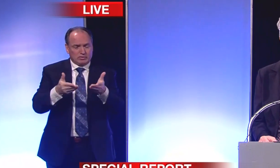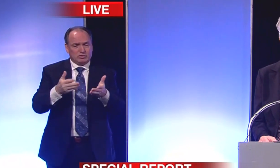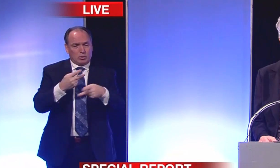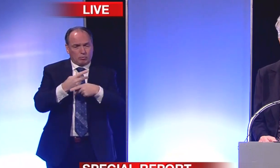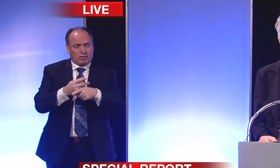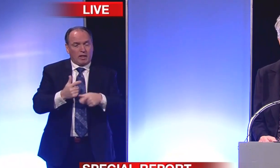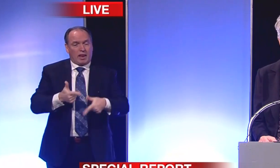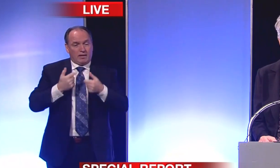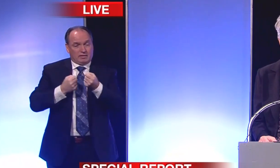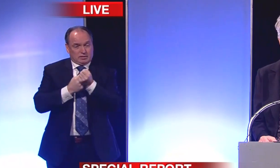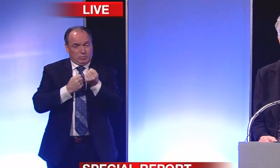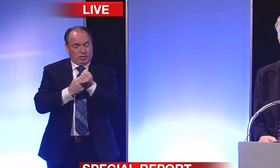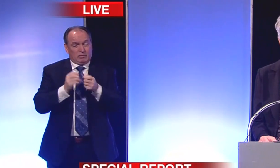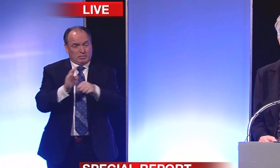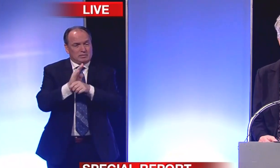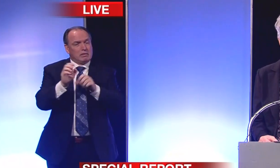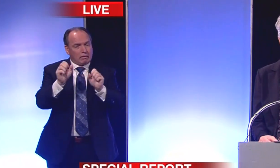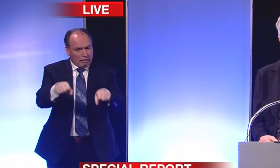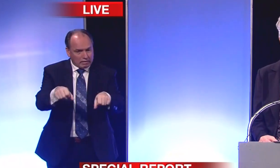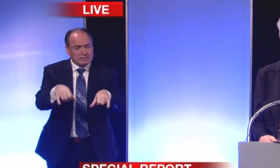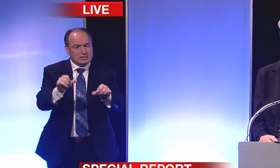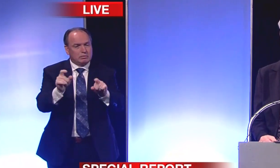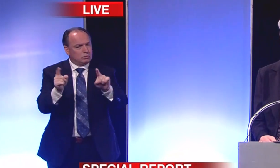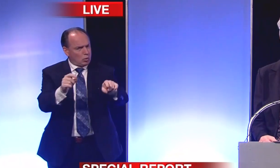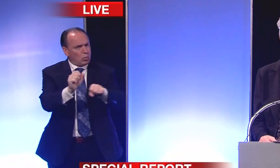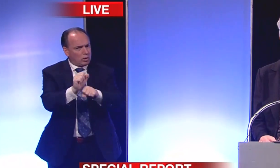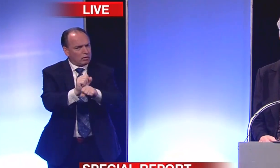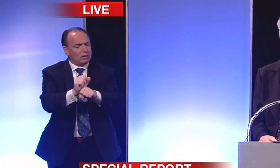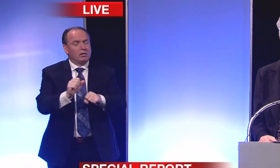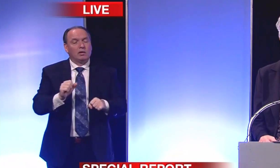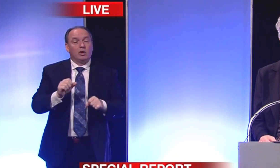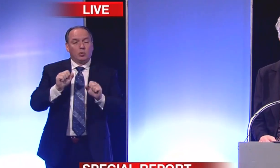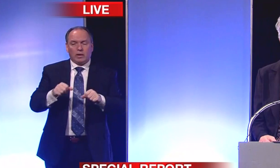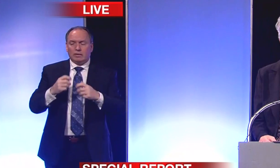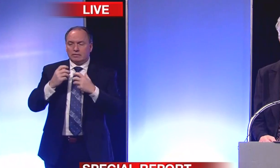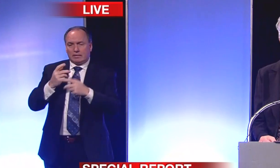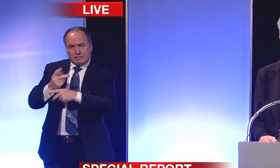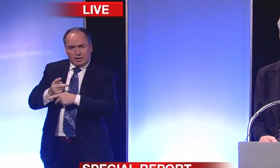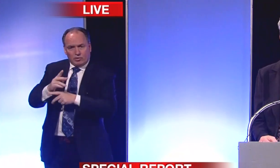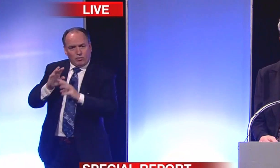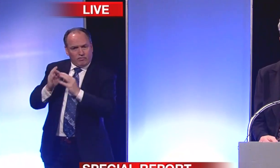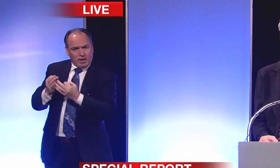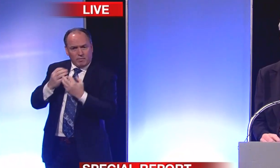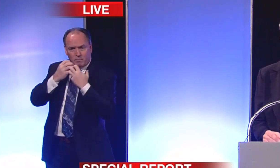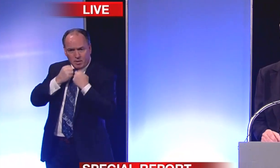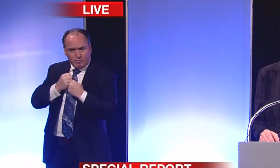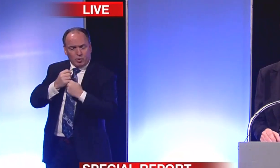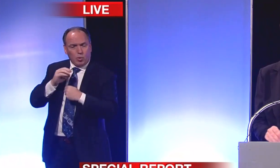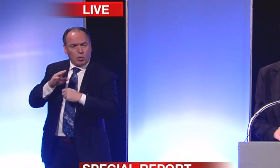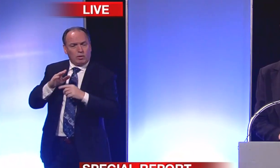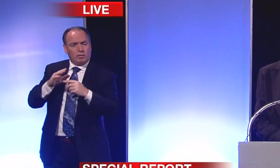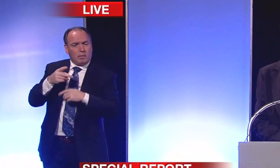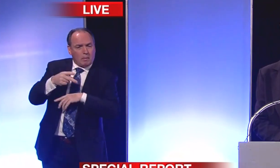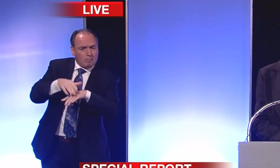YOU WOULD ENCOUNTER WHILE YOU ARE OUTSIDE. YOU'RE ABLE TO PERFORM WORK